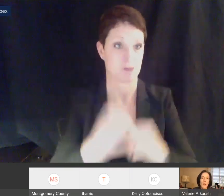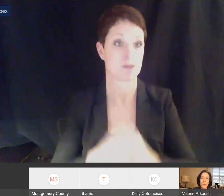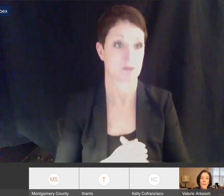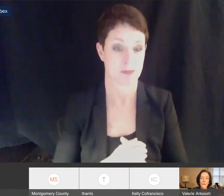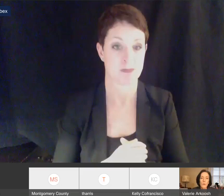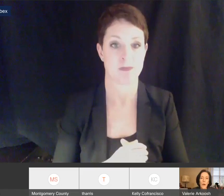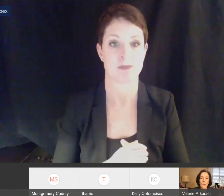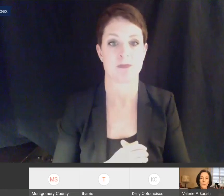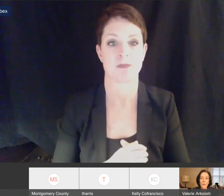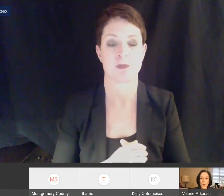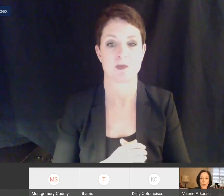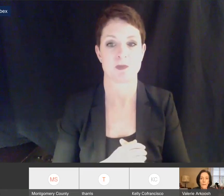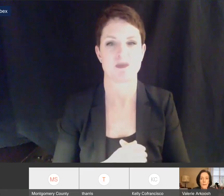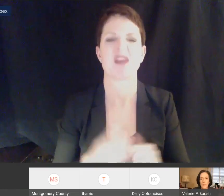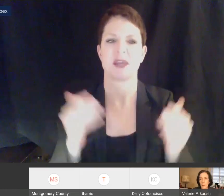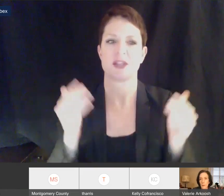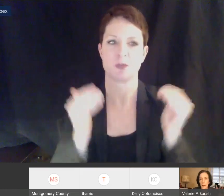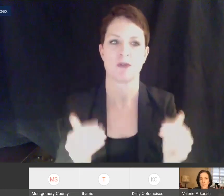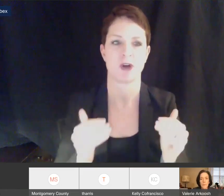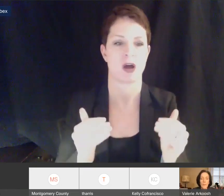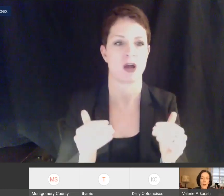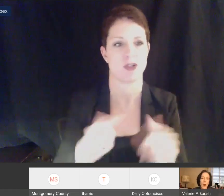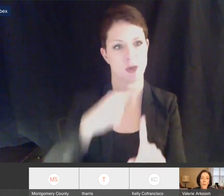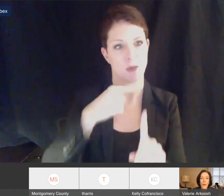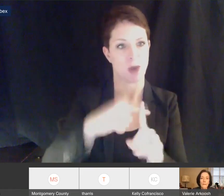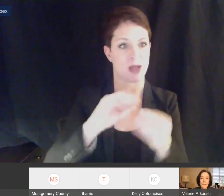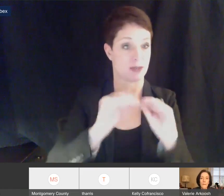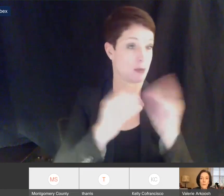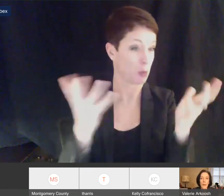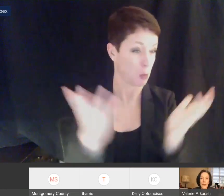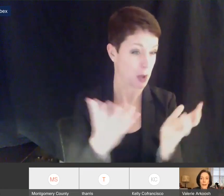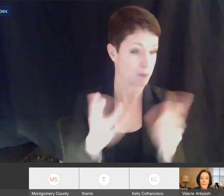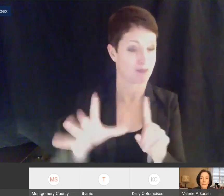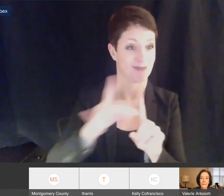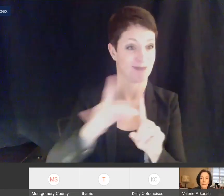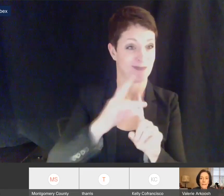So let's move on to our positivity rate. Our positivity rate has ticked